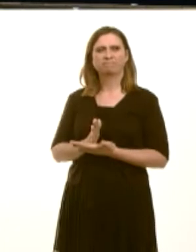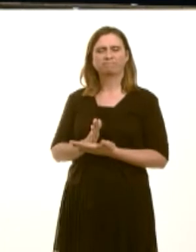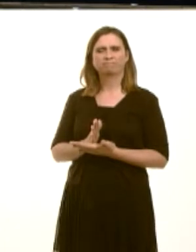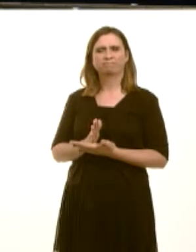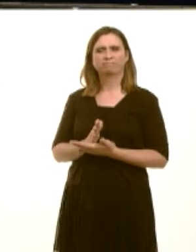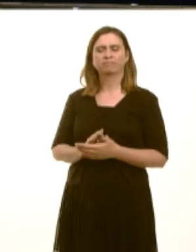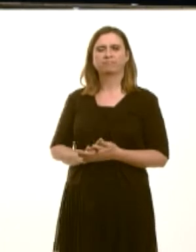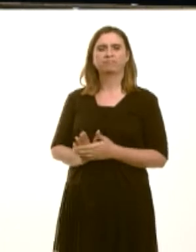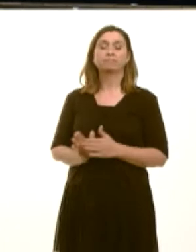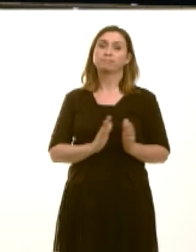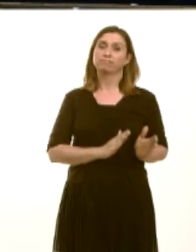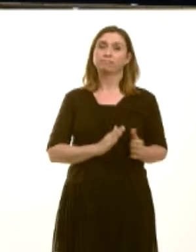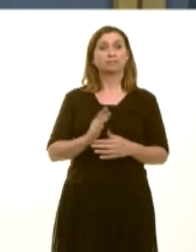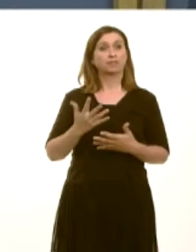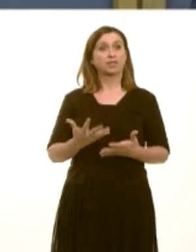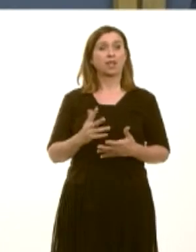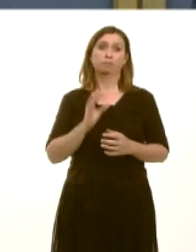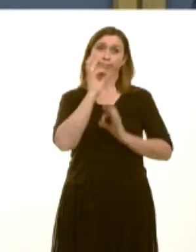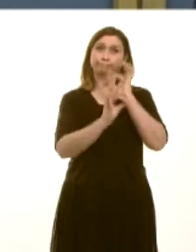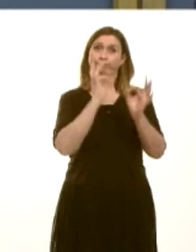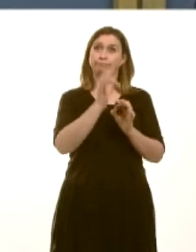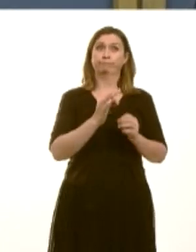move to questions to the First Minister, and the first question this afternoon is from